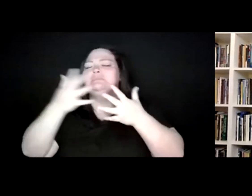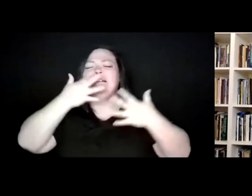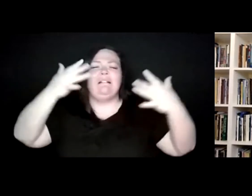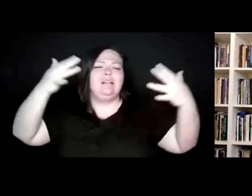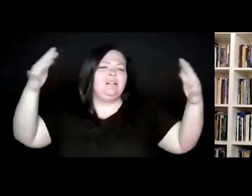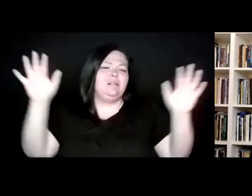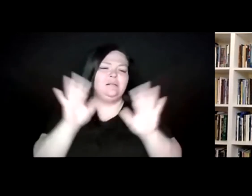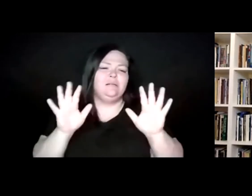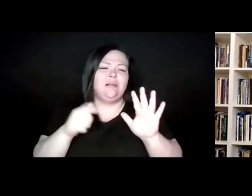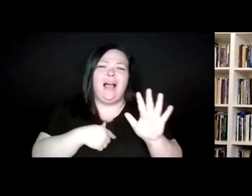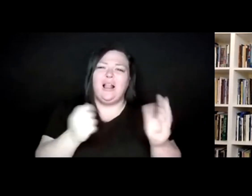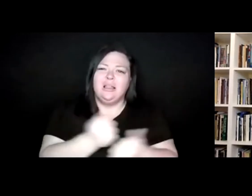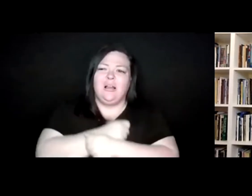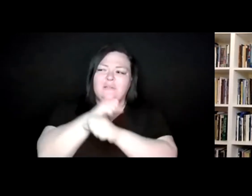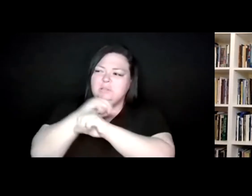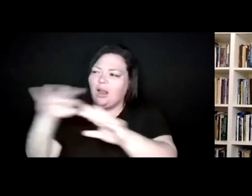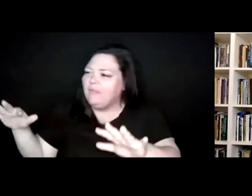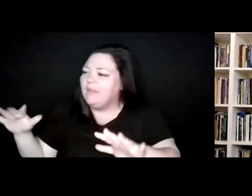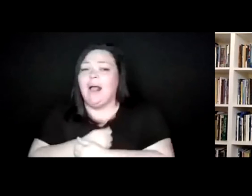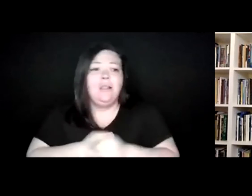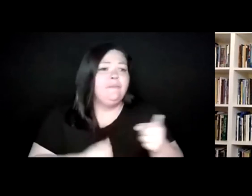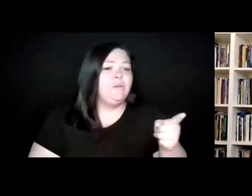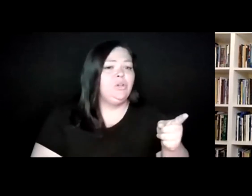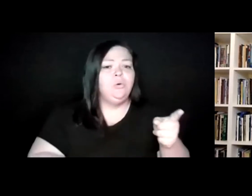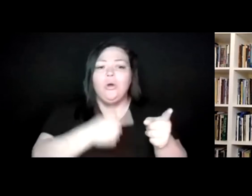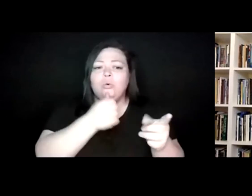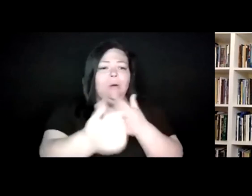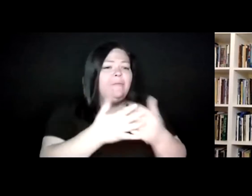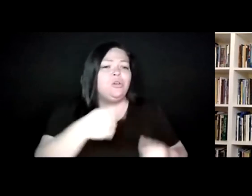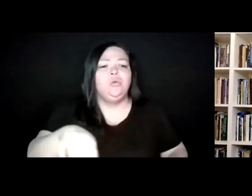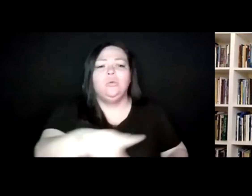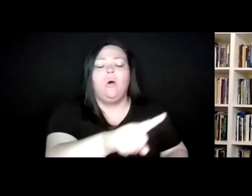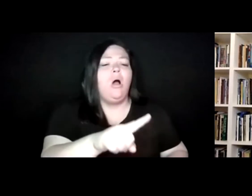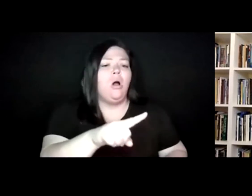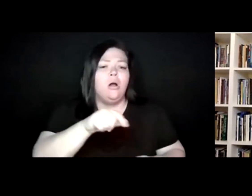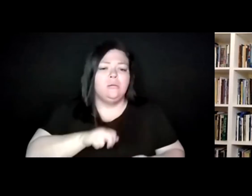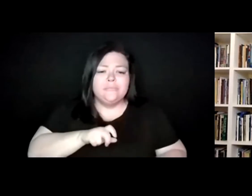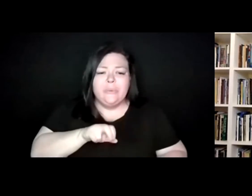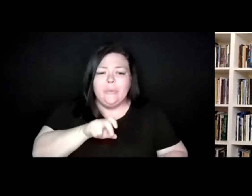I love nobody. I love you. Whoever/ you are walking up the stairs past my floor